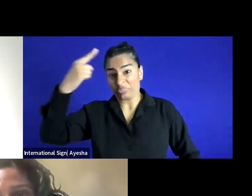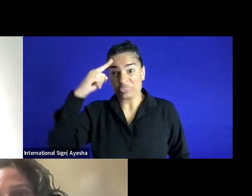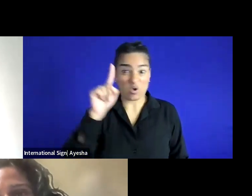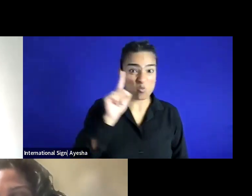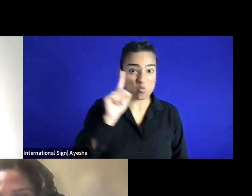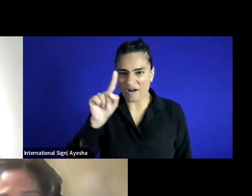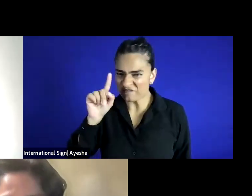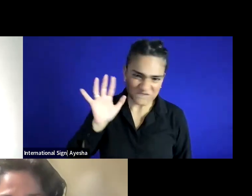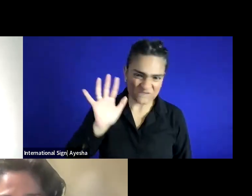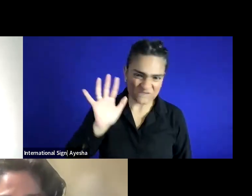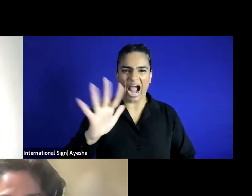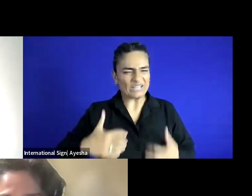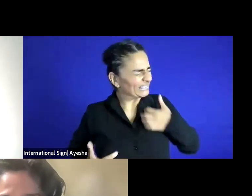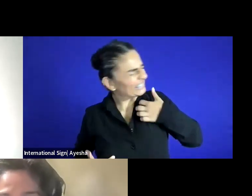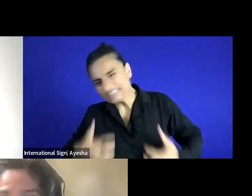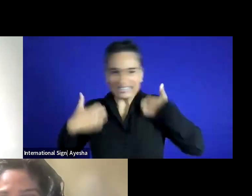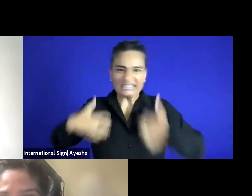Amazing. Thank you everybody for joining us today.